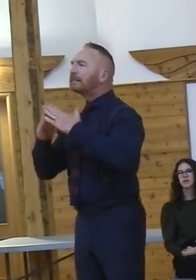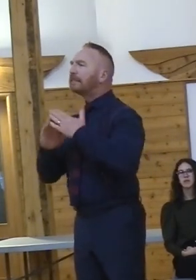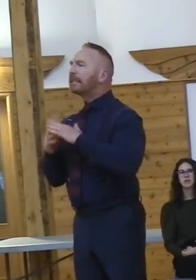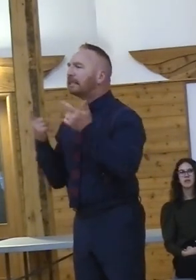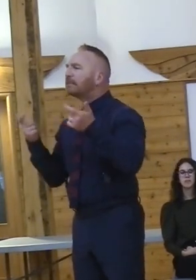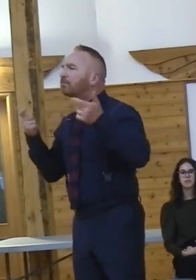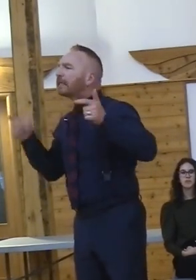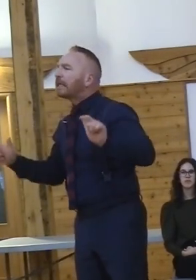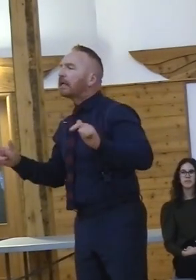of the room.